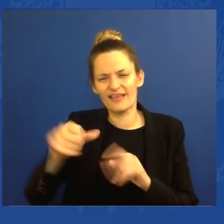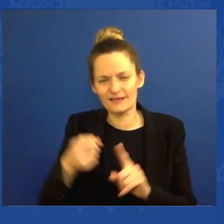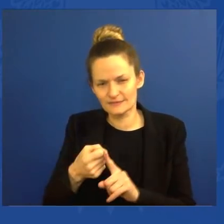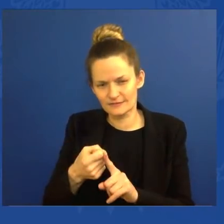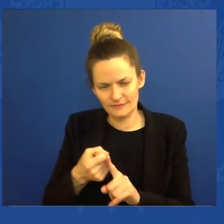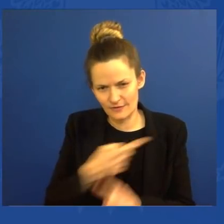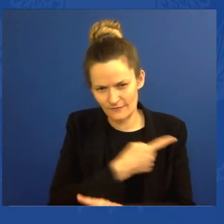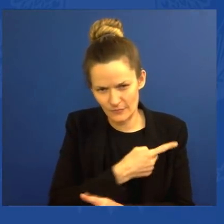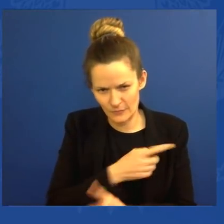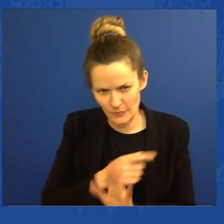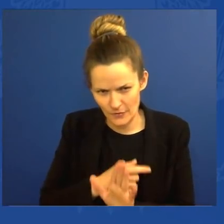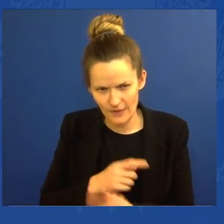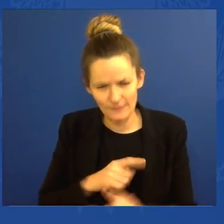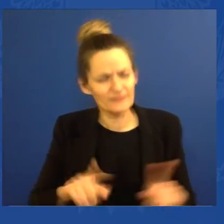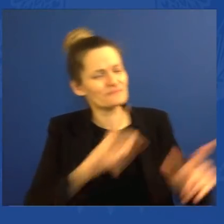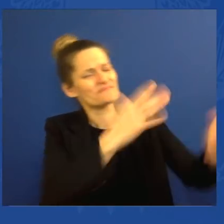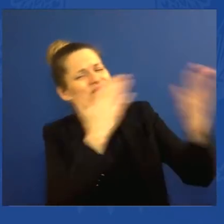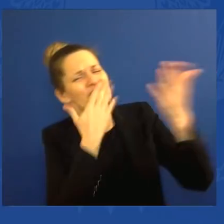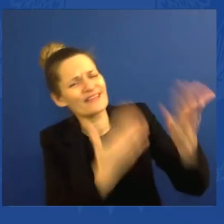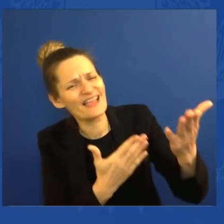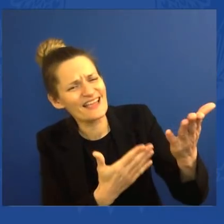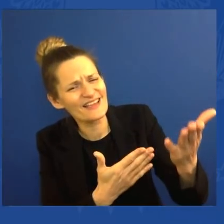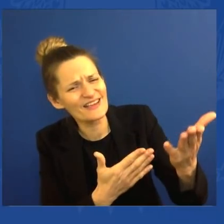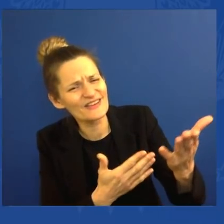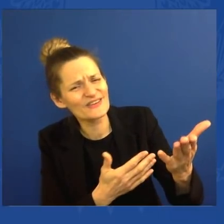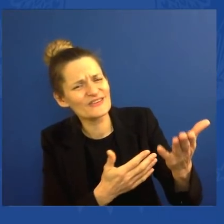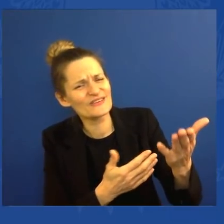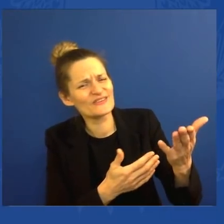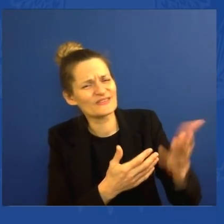you -- at Cummins, you make some pretty big engines.